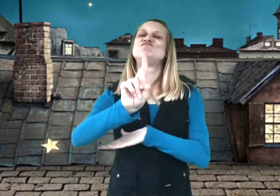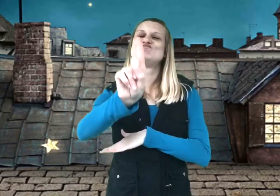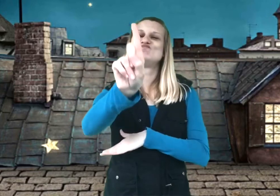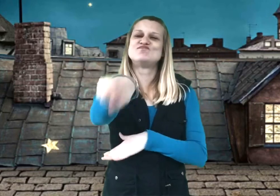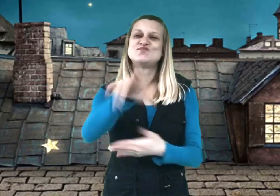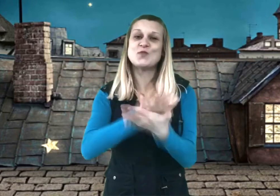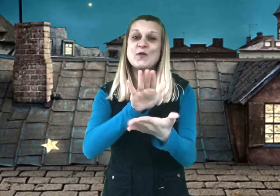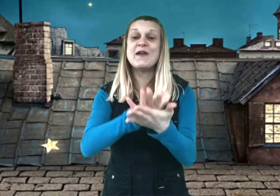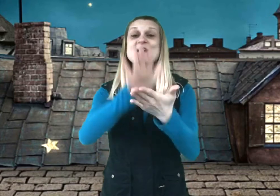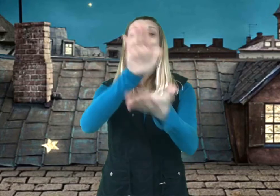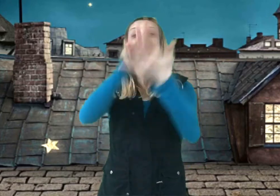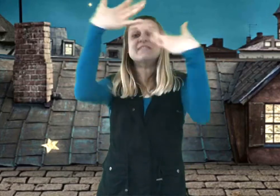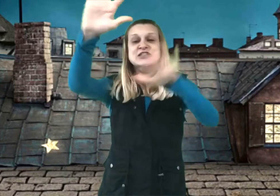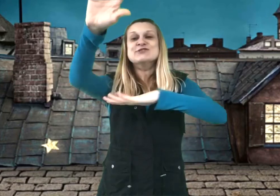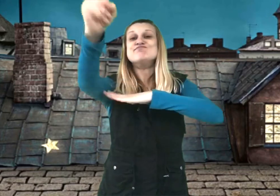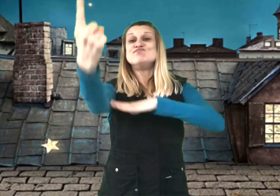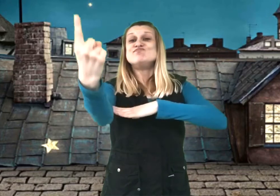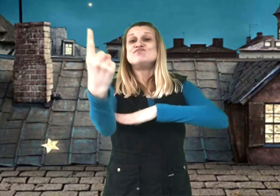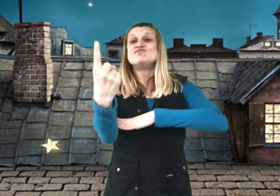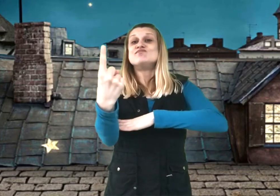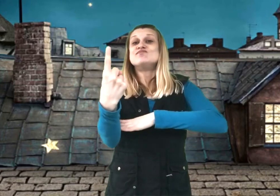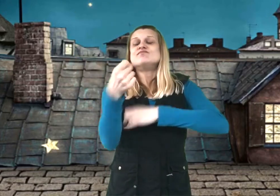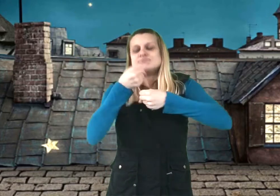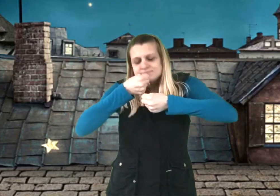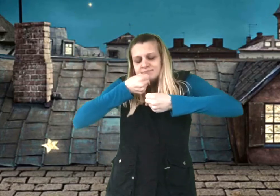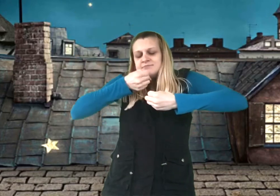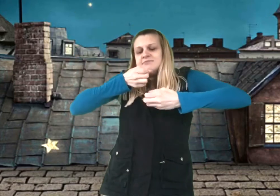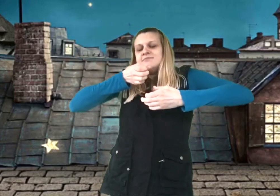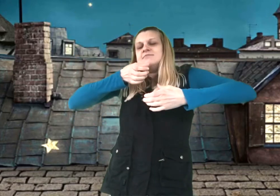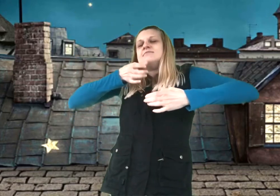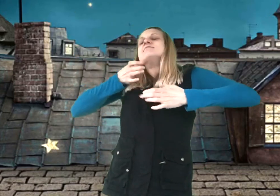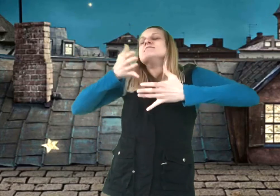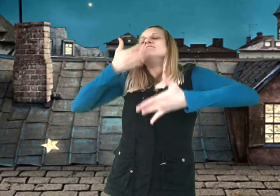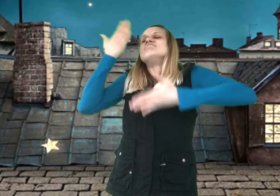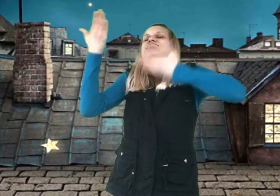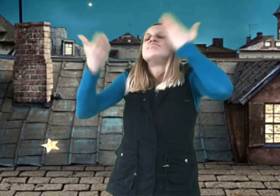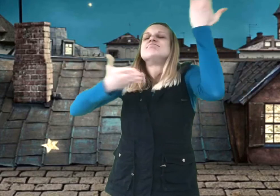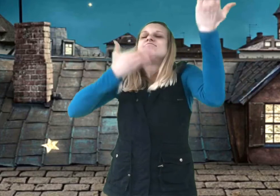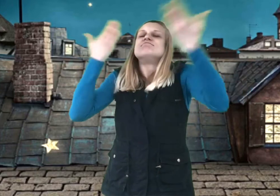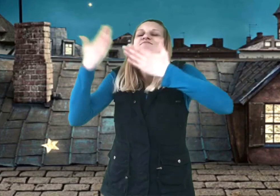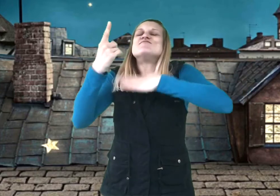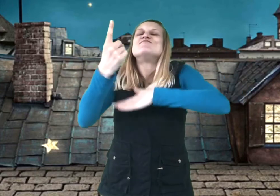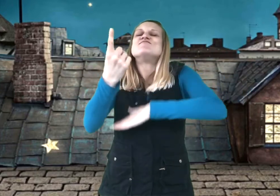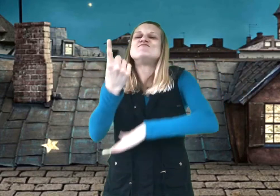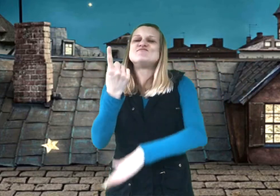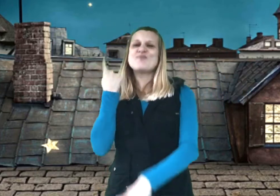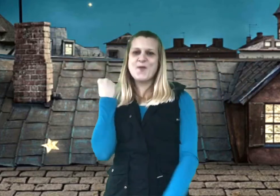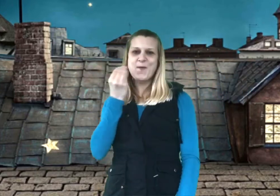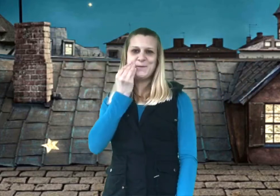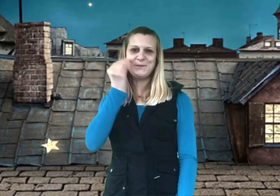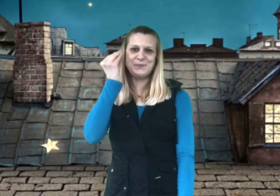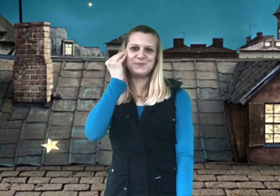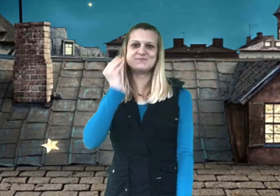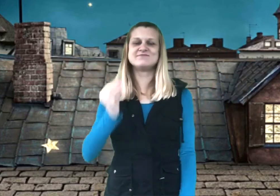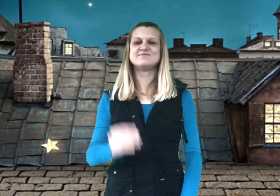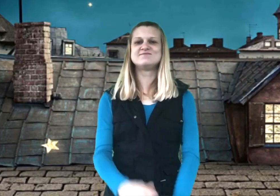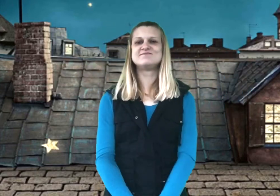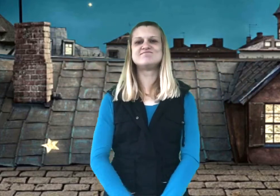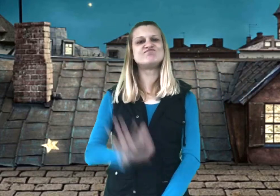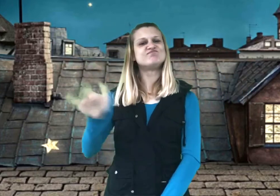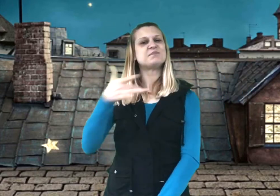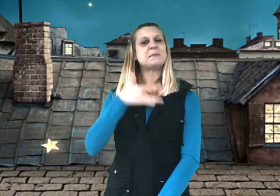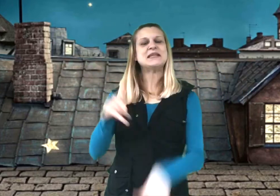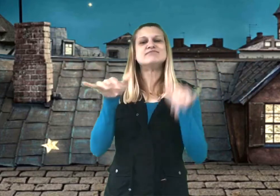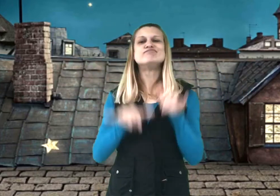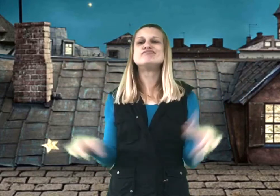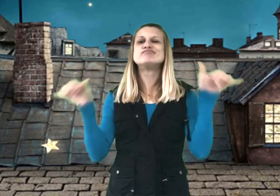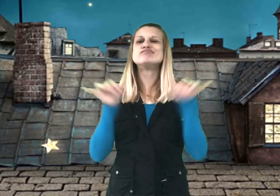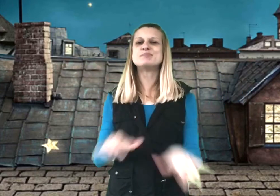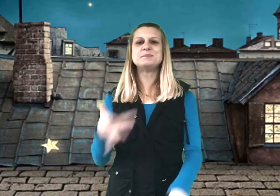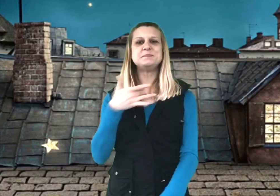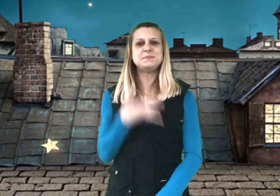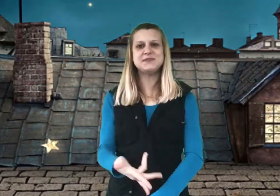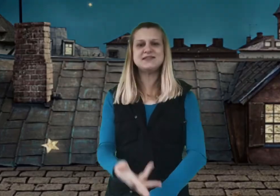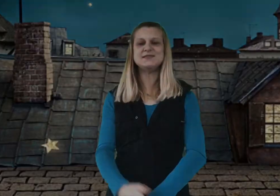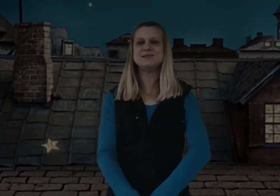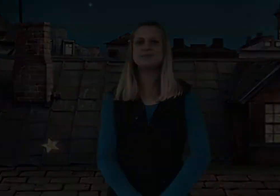He would do this every time on his walks to school. Also from school to home!